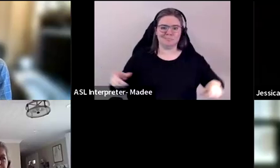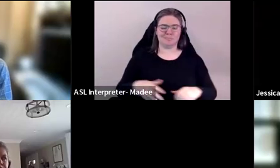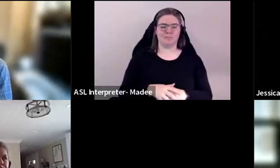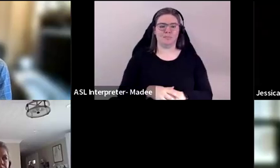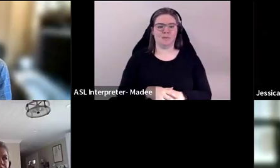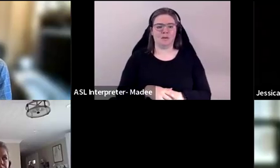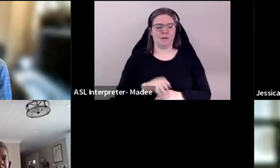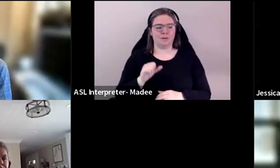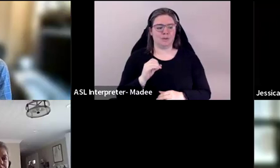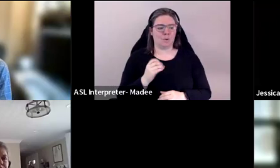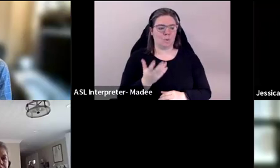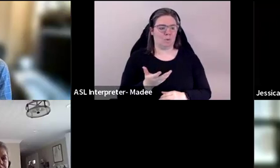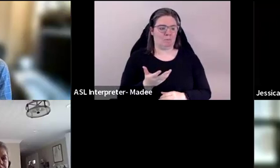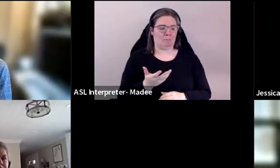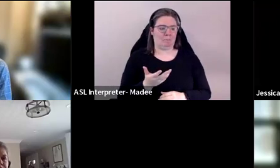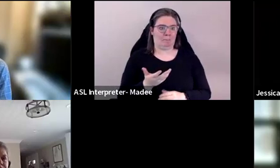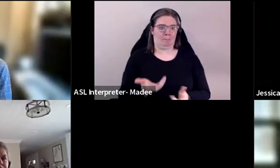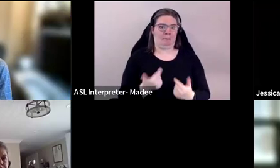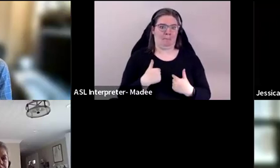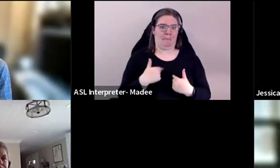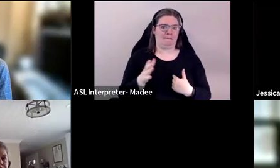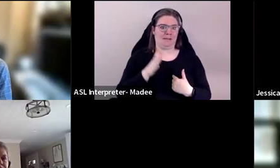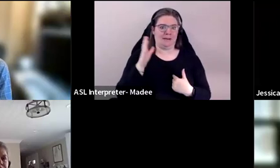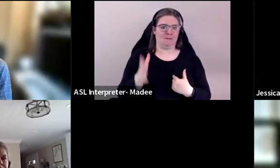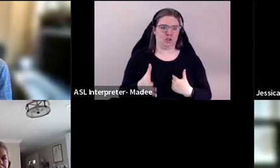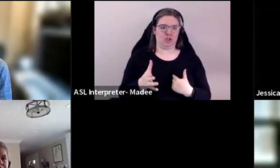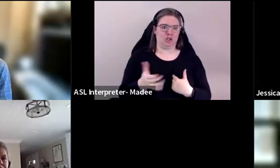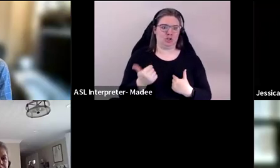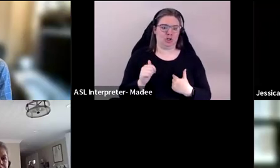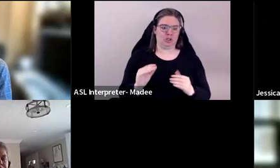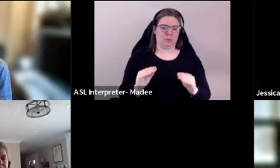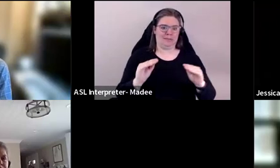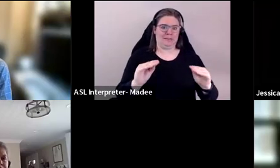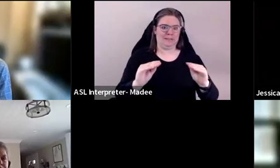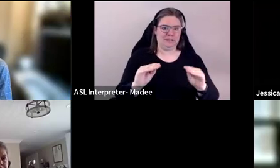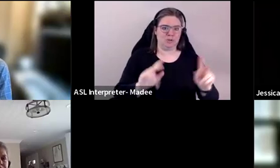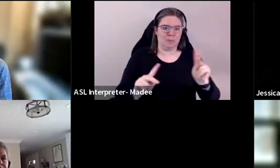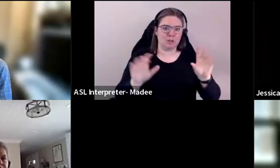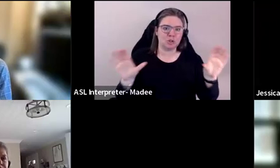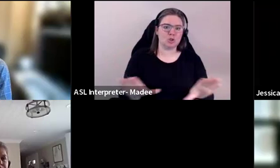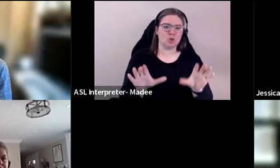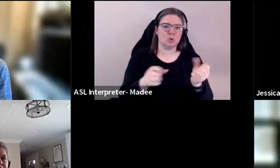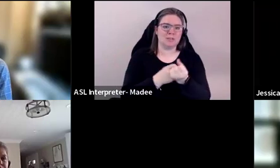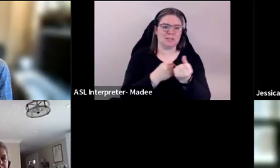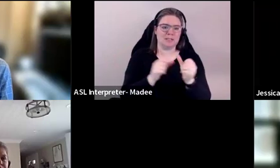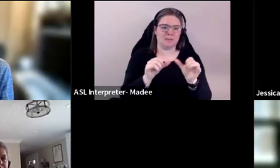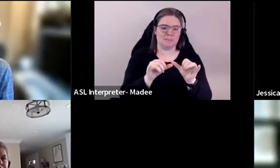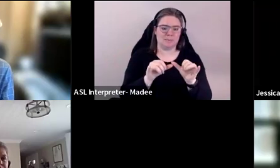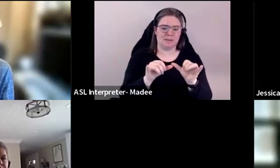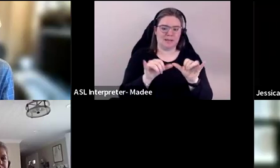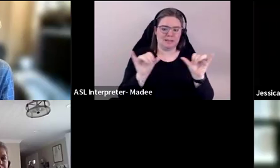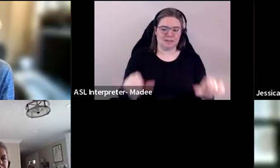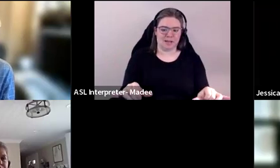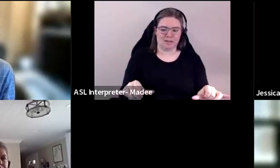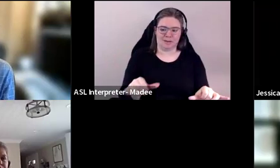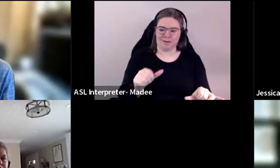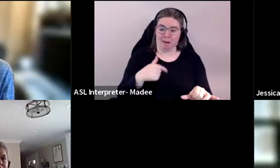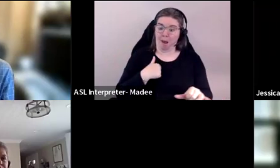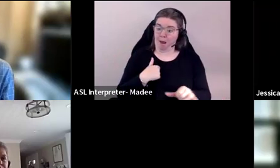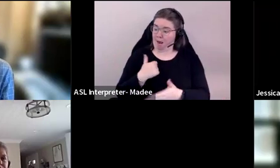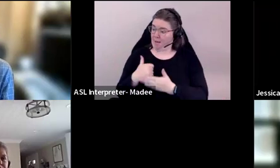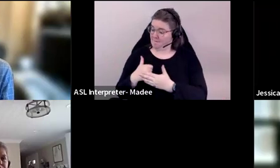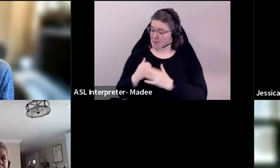Dee Henry they/she Independence Alliance: So I guess I've never really tried to to teach people how to do systems advocacy. I've always been focused on helping them advocate for themselves as an individual. So if anyone has good